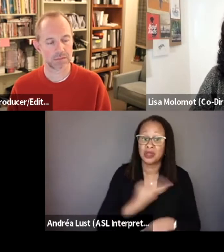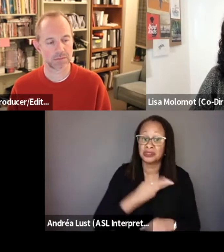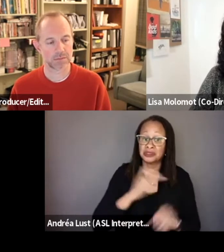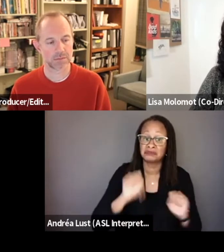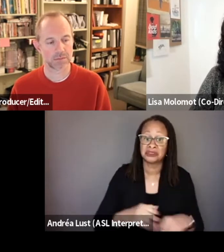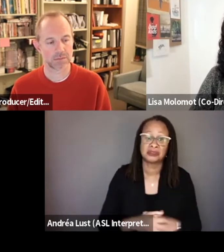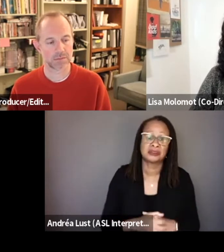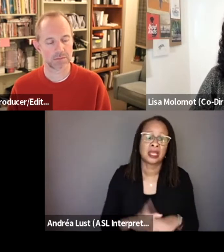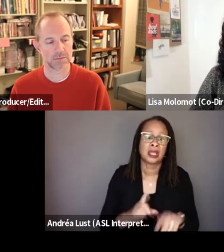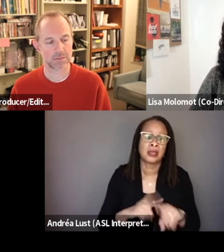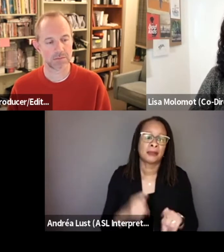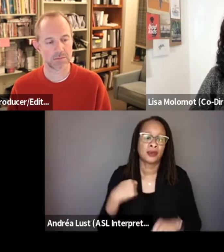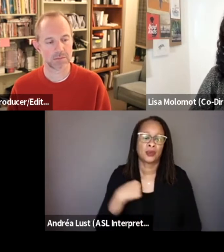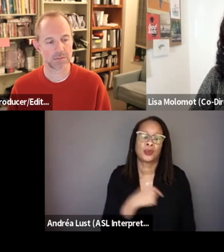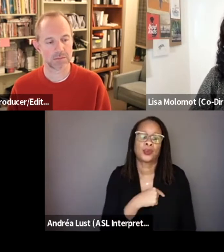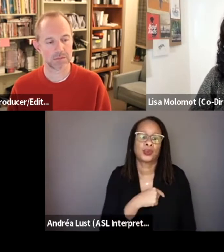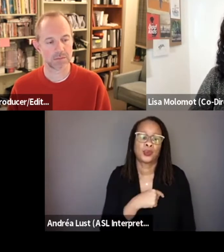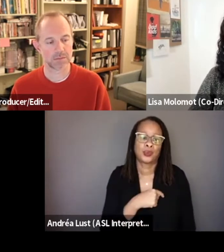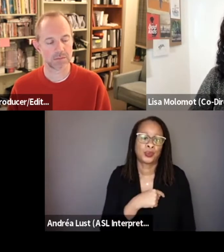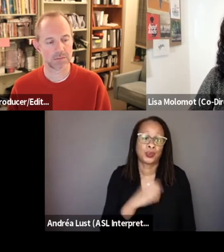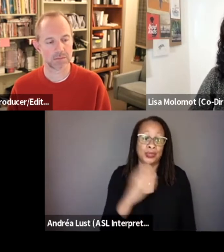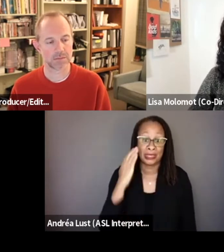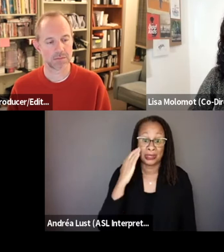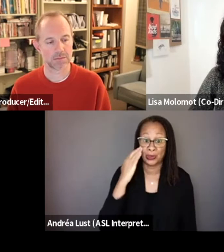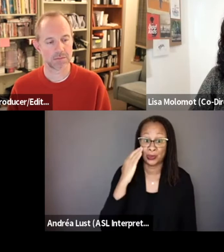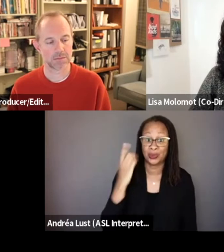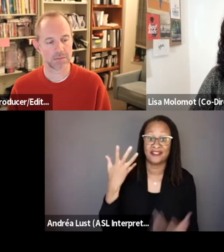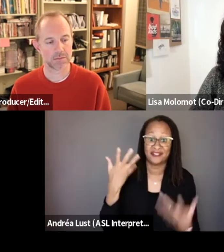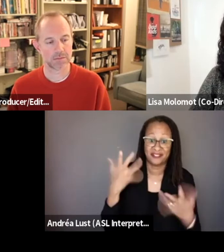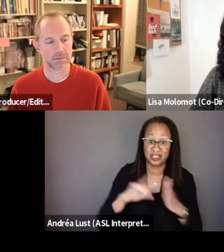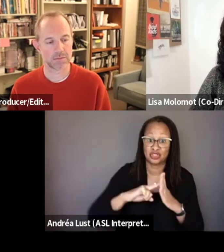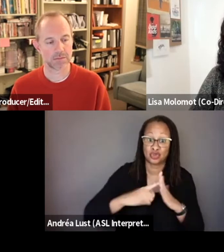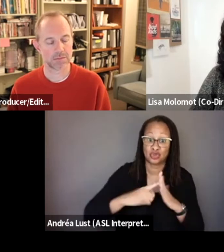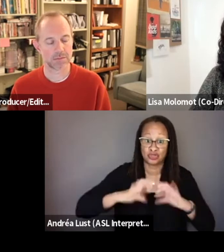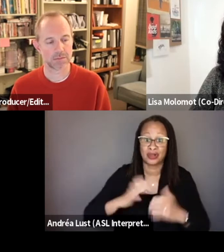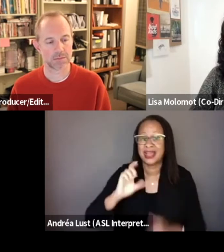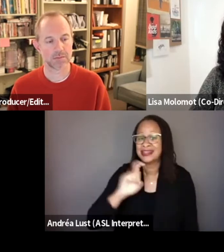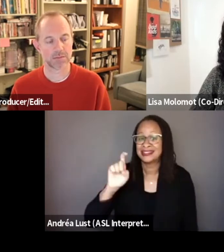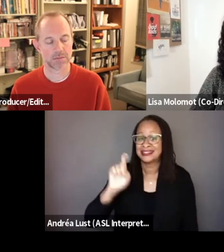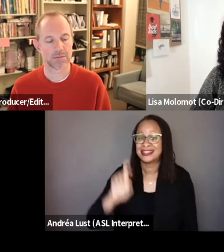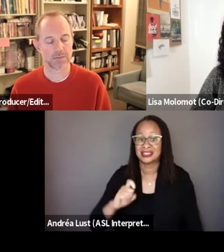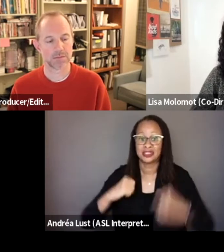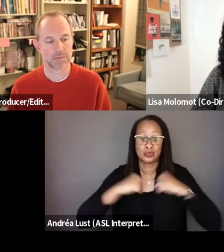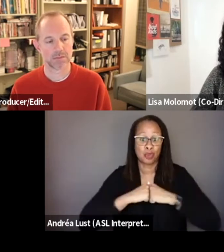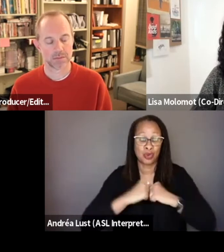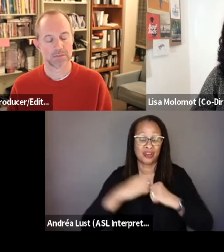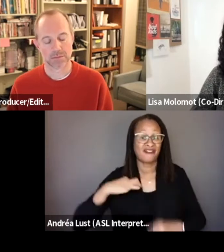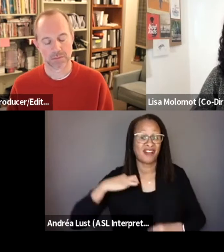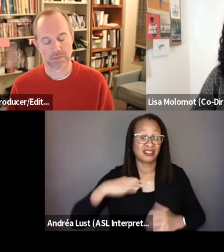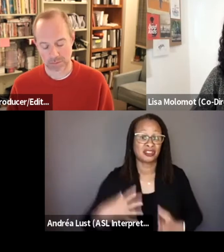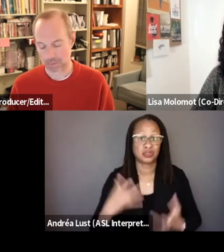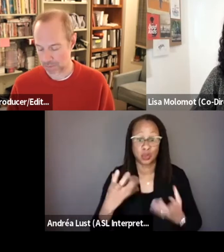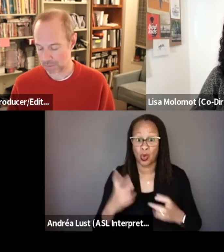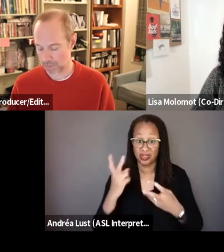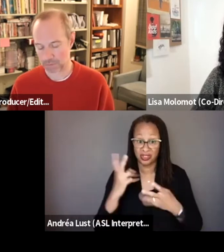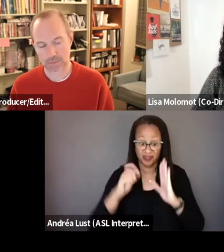but we knew that he had started this group, the Texas Border Volunteers and we wanted to film the Texas Border Volunteers,